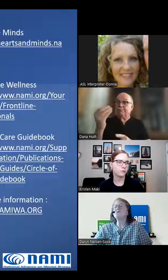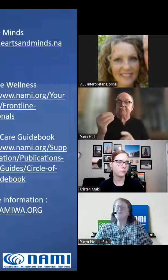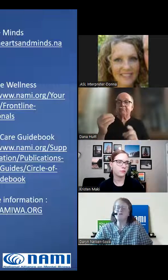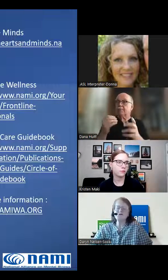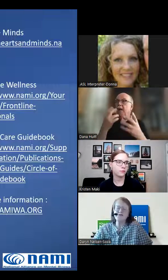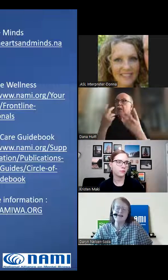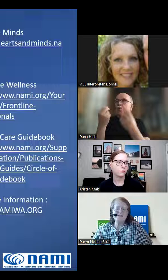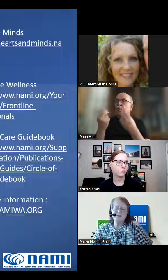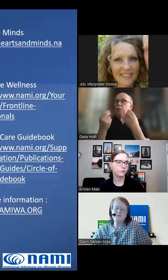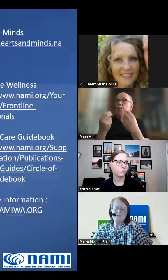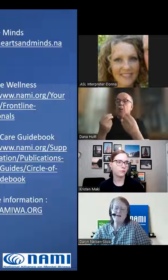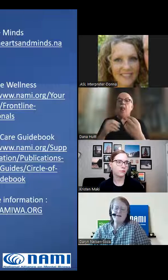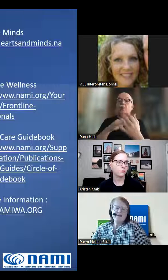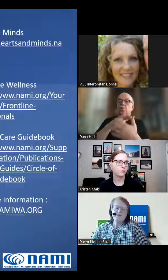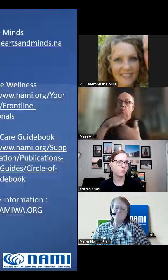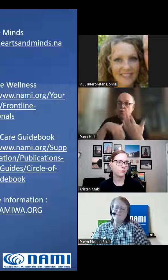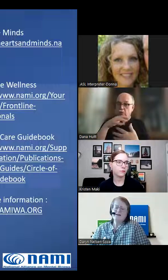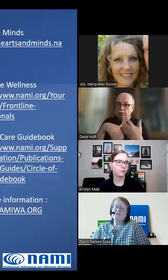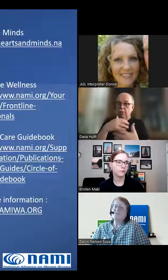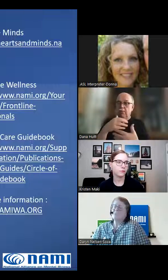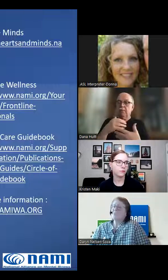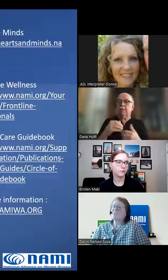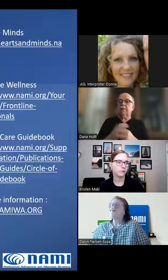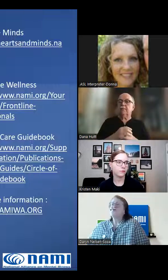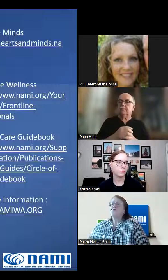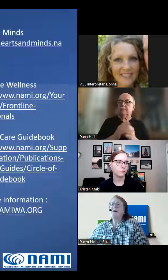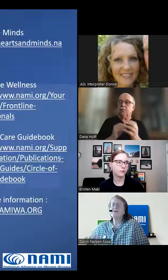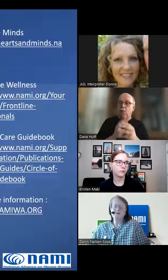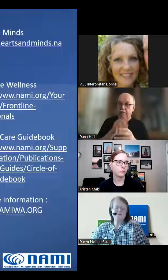it for their own state.